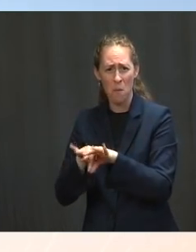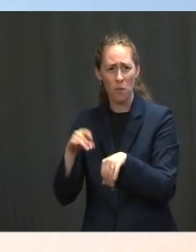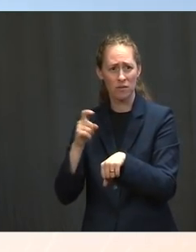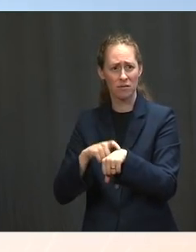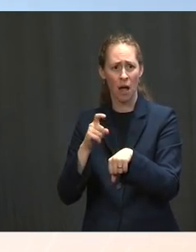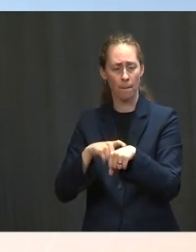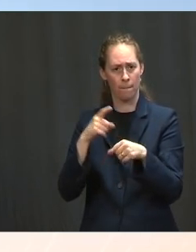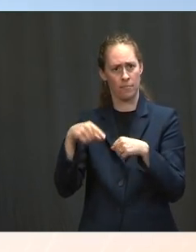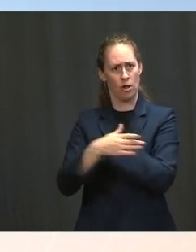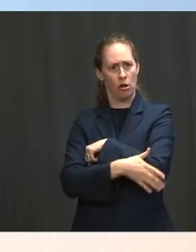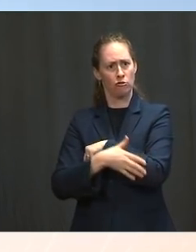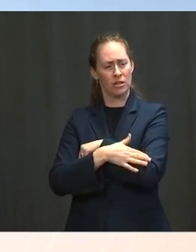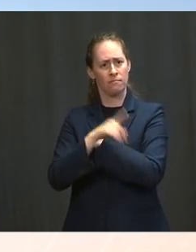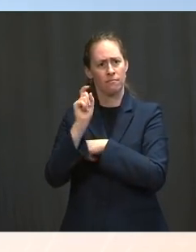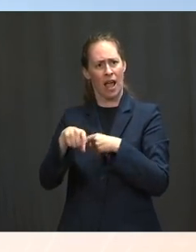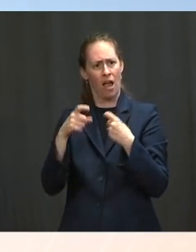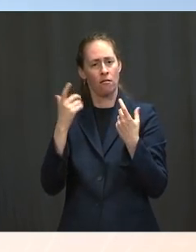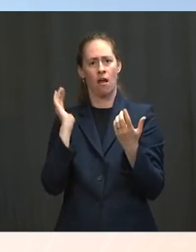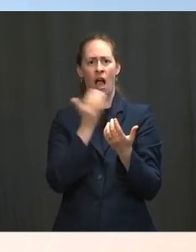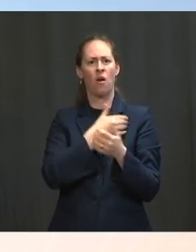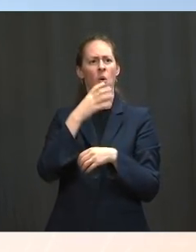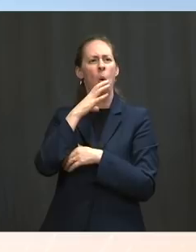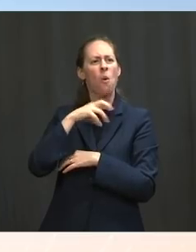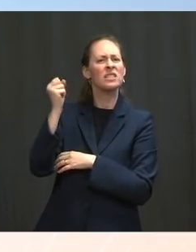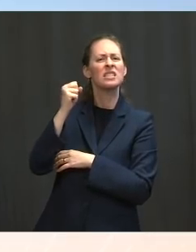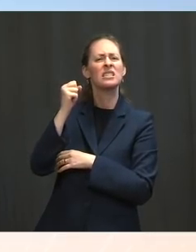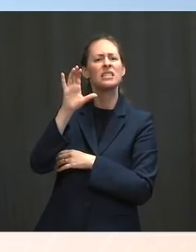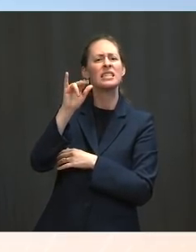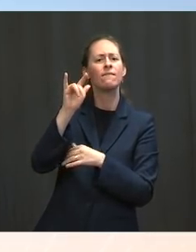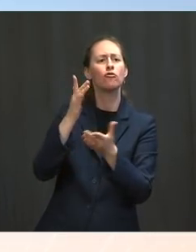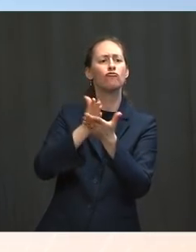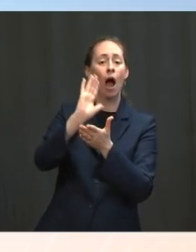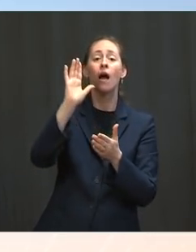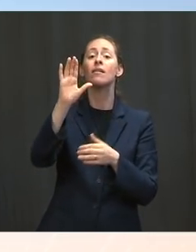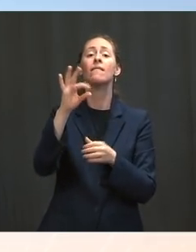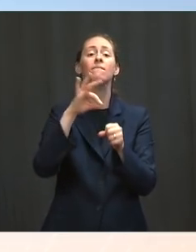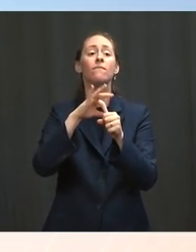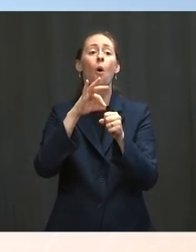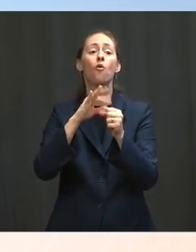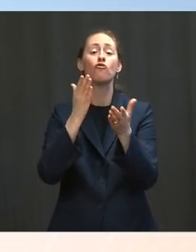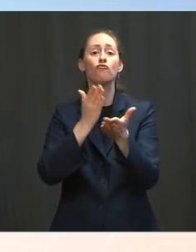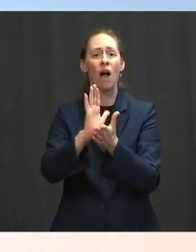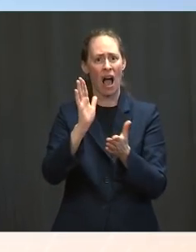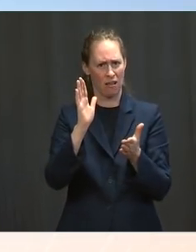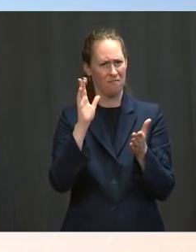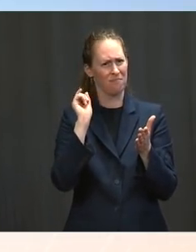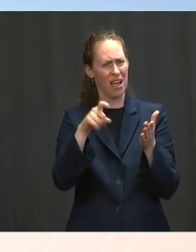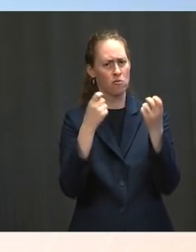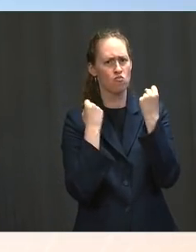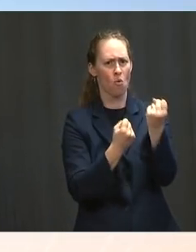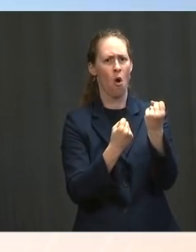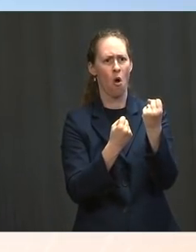civil rights law, as voting rights is -- I don't know what you call it -- collapsed;